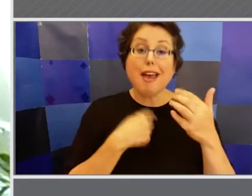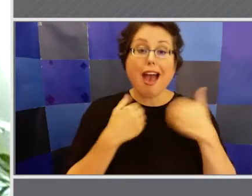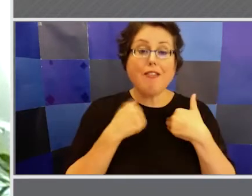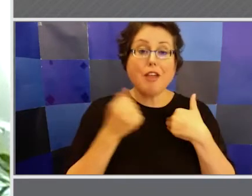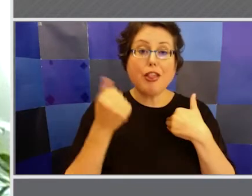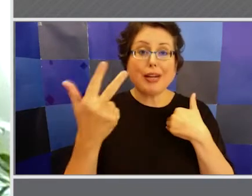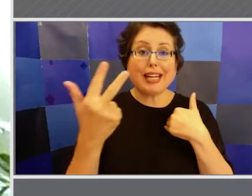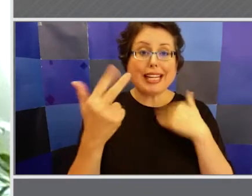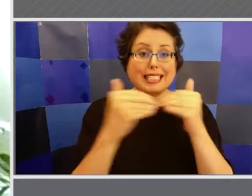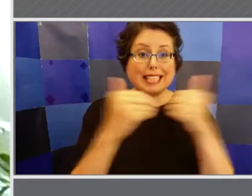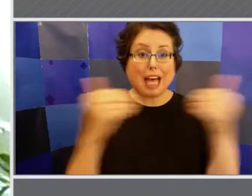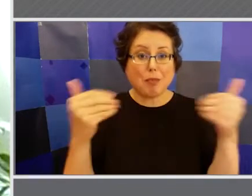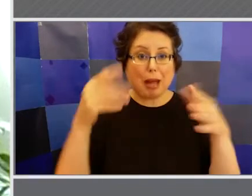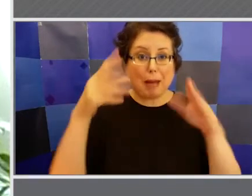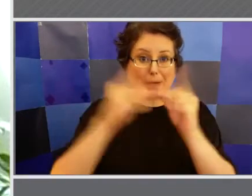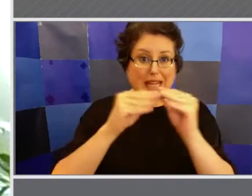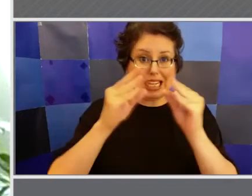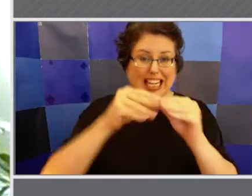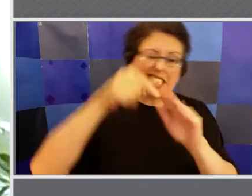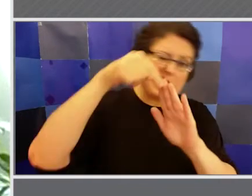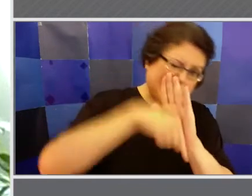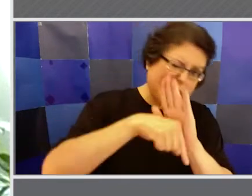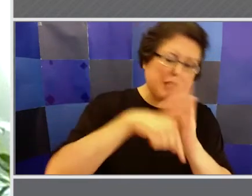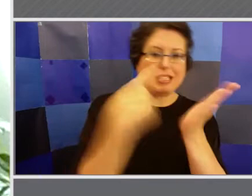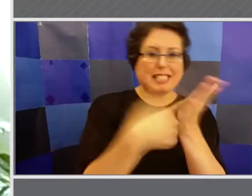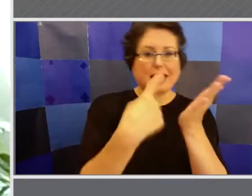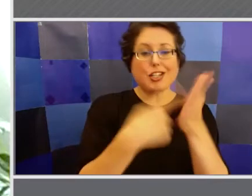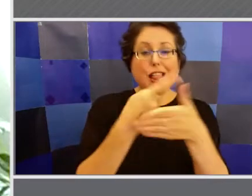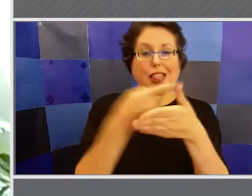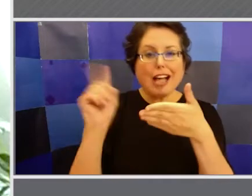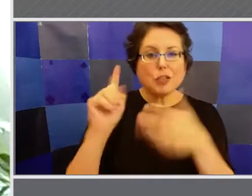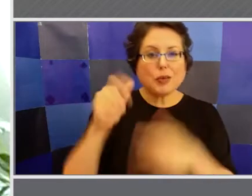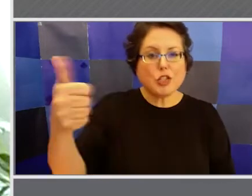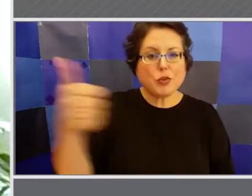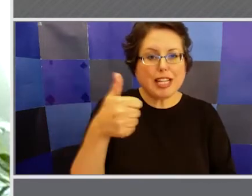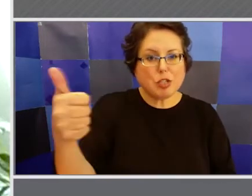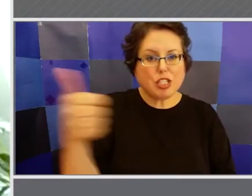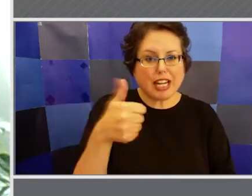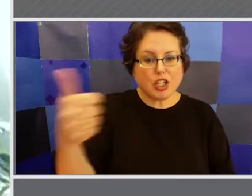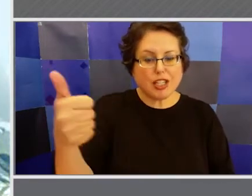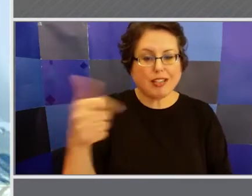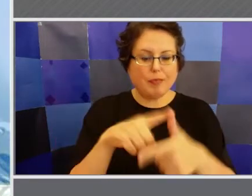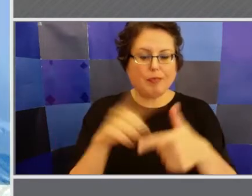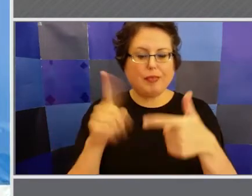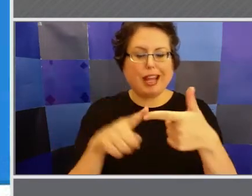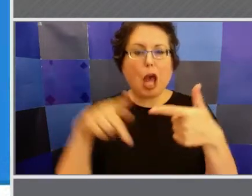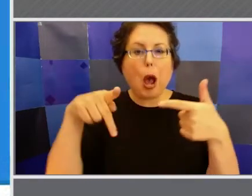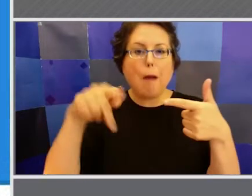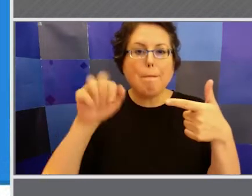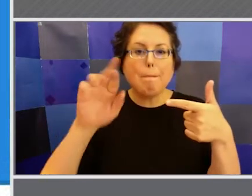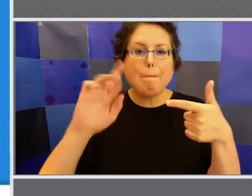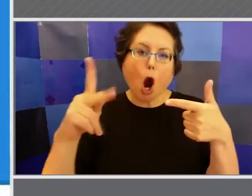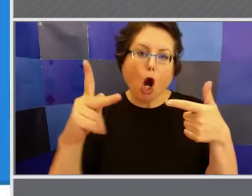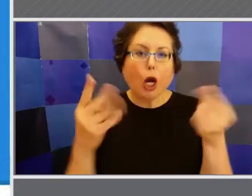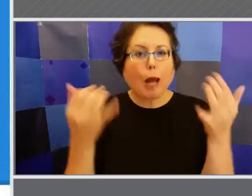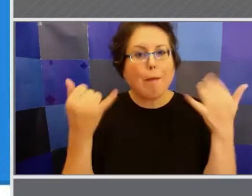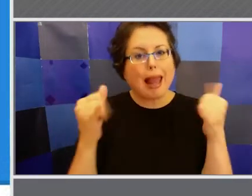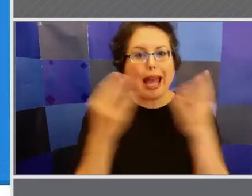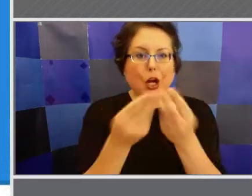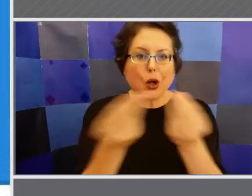We had a great meeting last week on transportation projects we've also done a meeting on kind of Park assets playgrounds those sort of things as well.